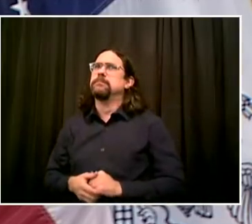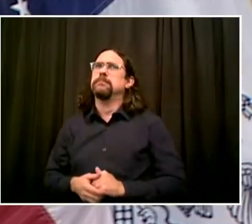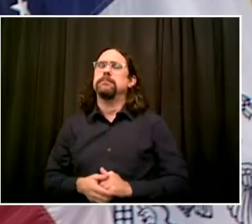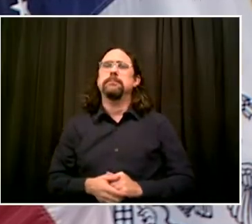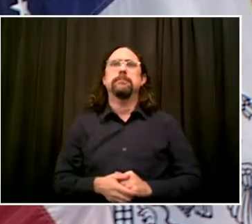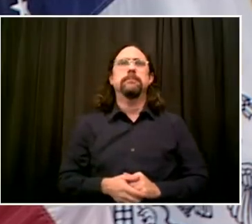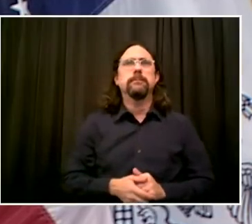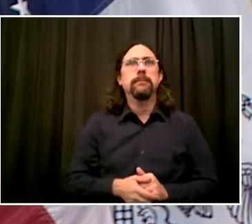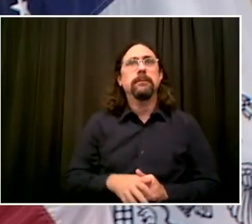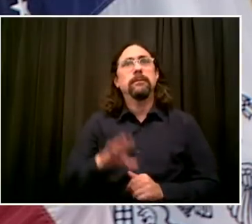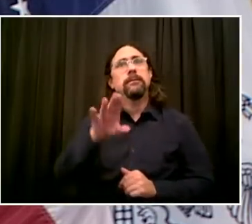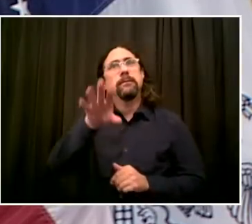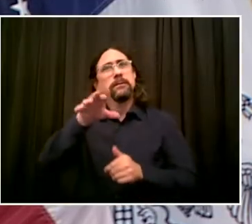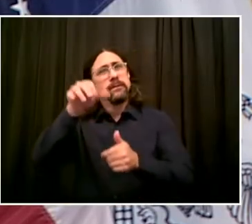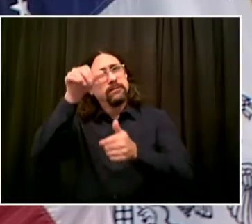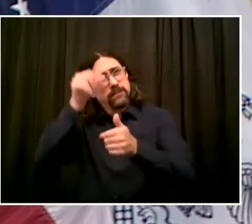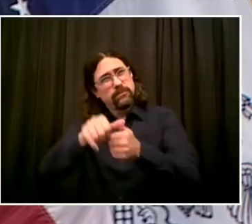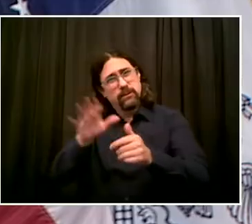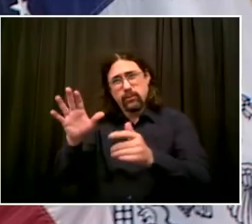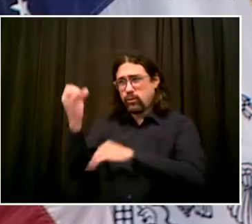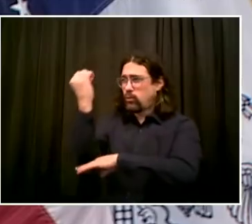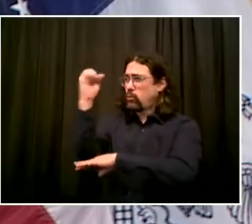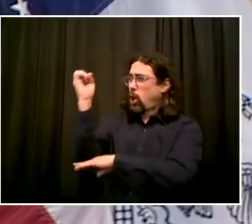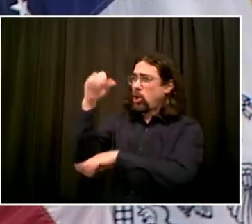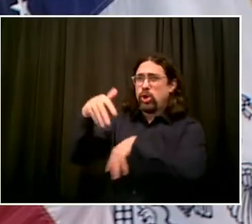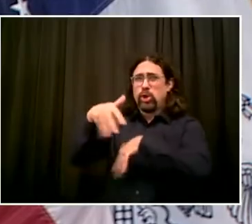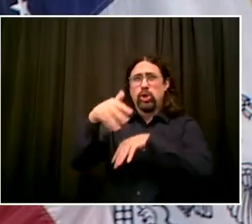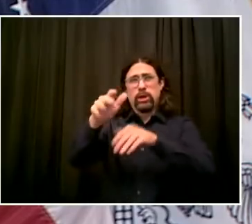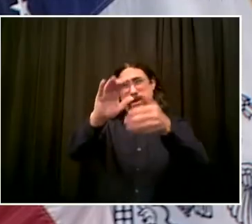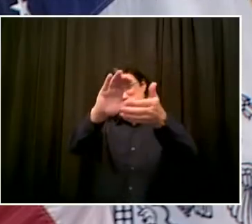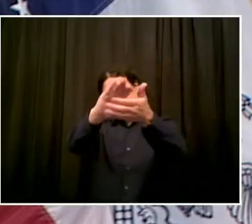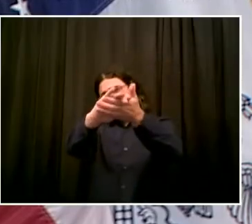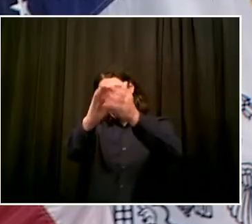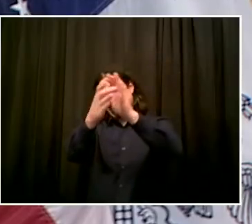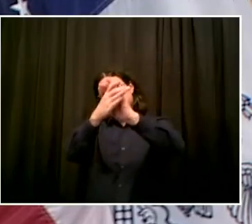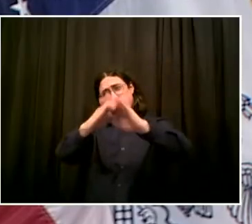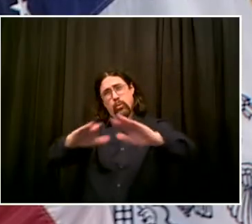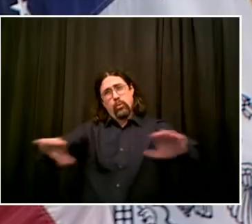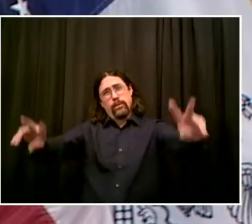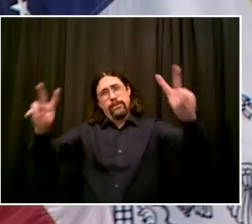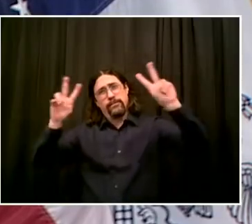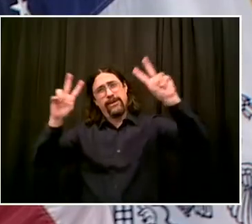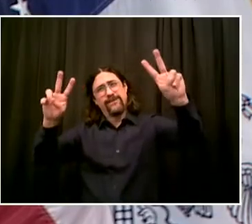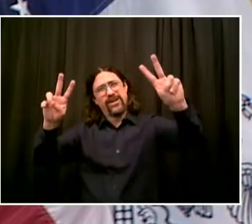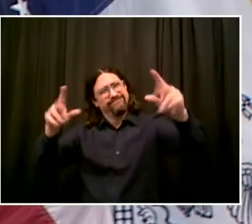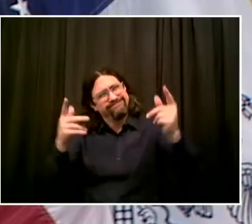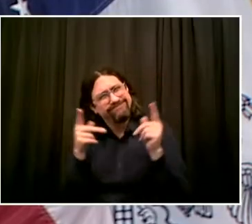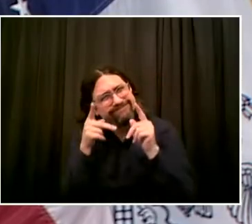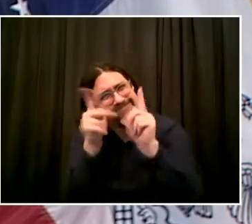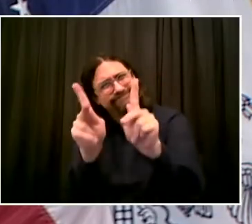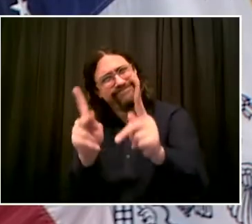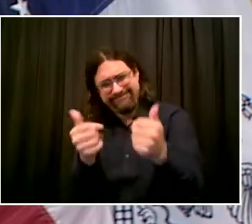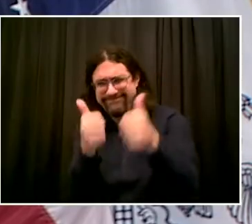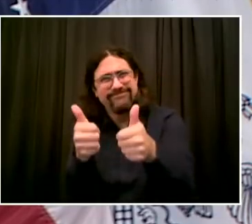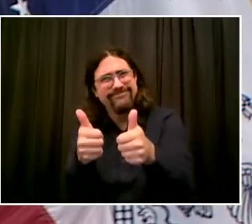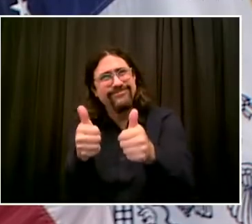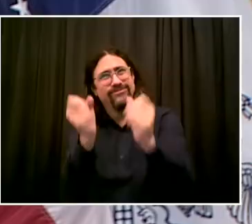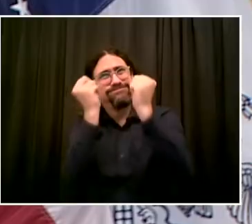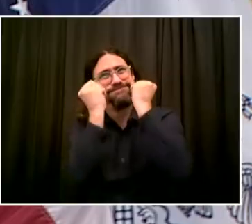AND ALWAYS HAS BEEN. THERE IS NO ACCEPTABLE